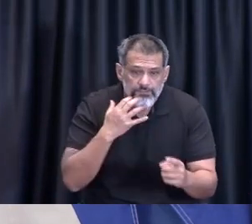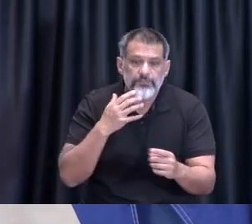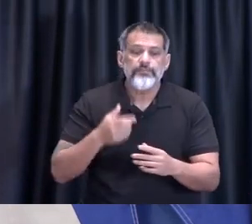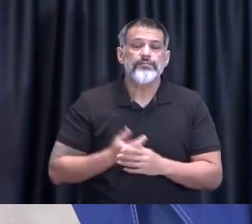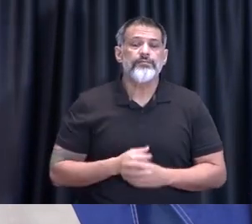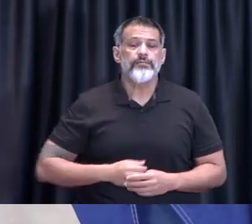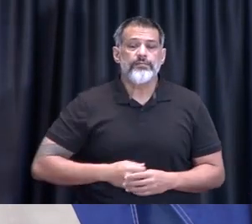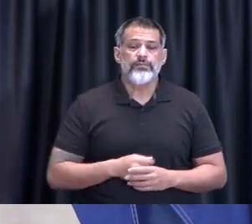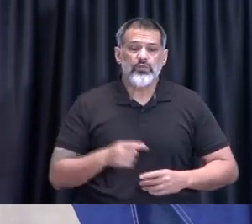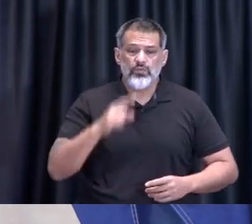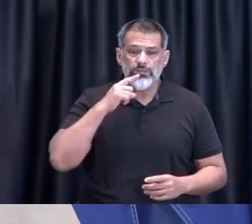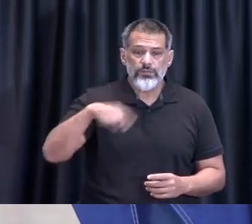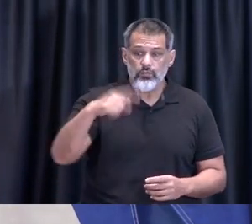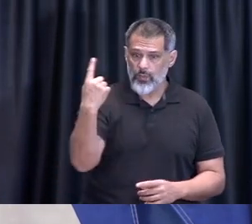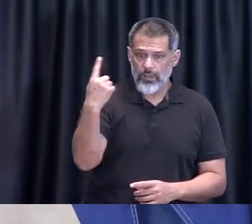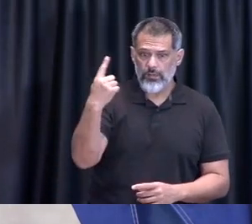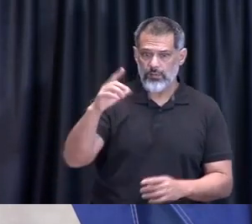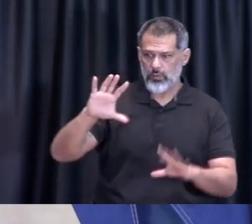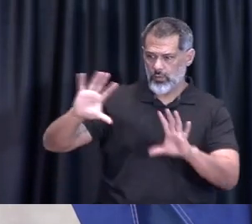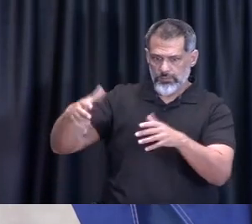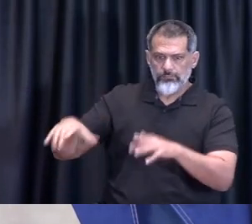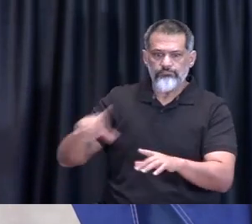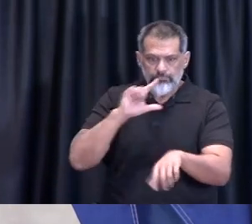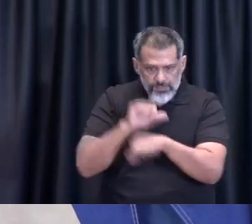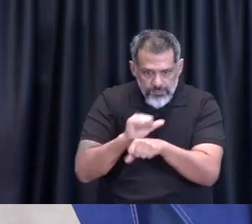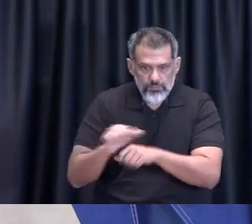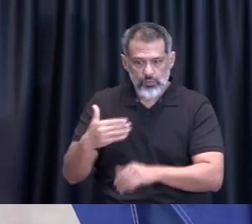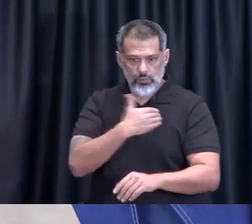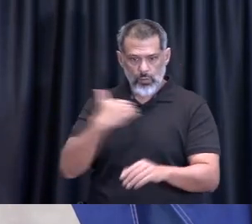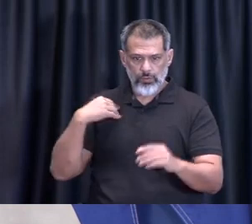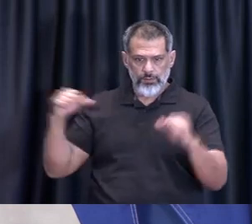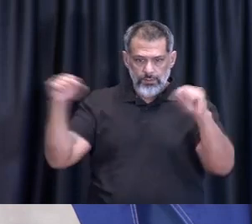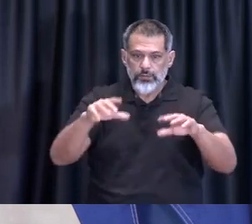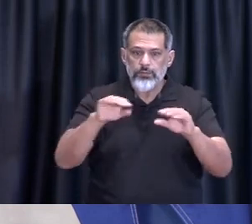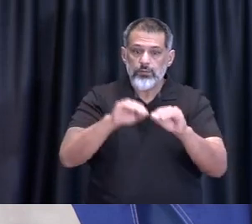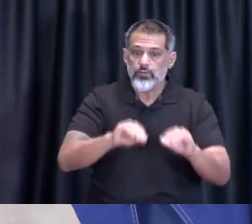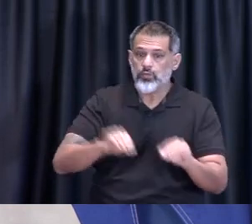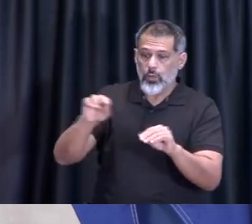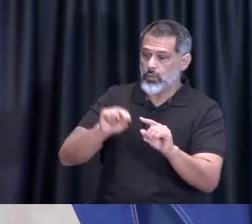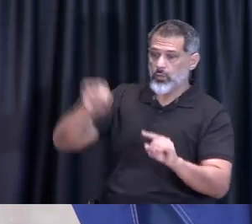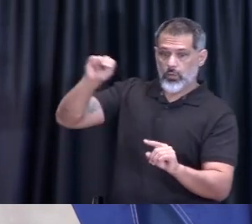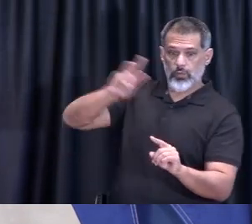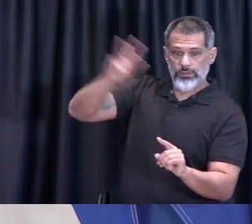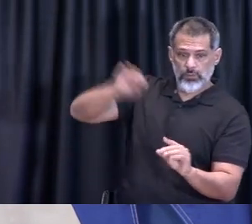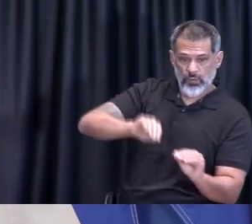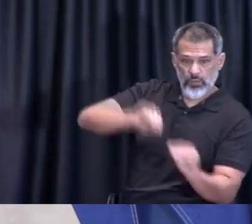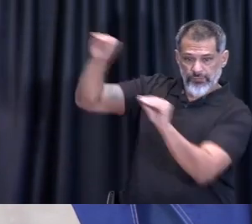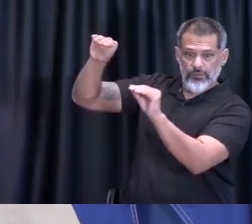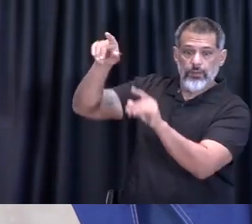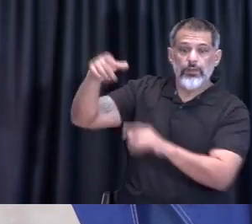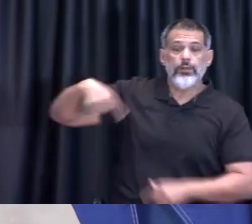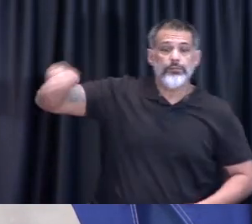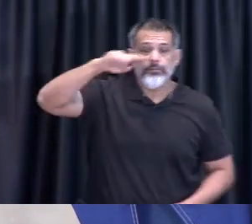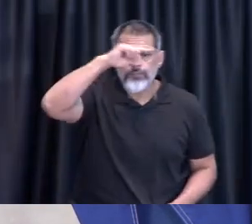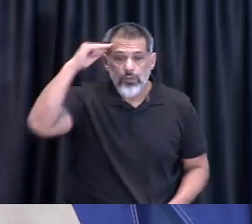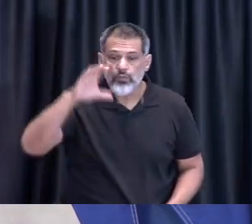pharmacy function from downtown to the Northwest for that day. Black Creek Community Health Centre, Unison Community Health Centre.